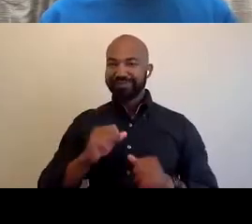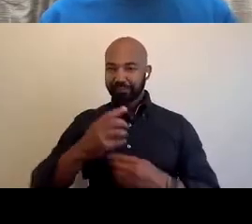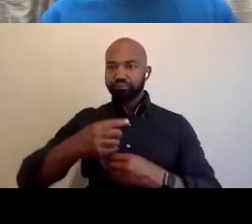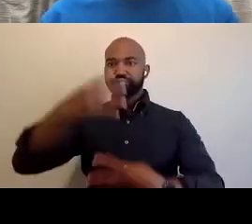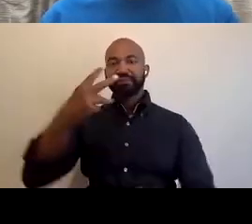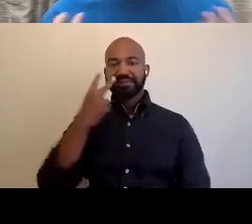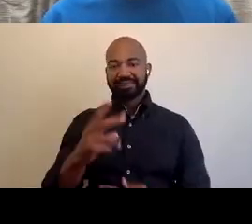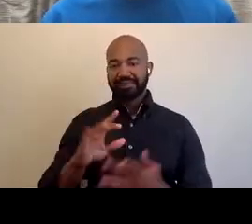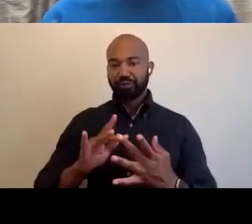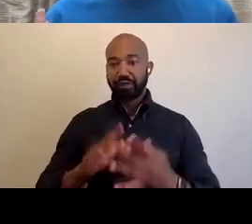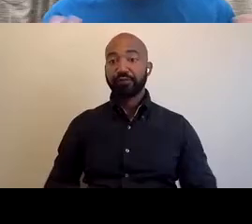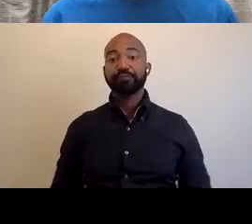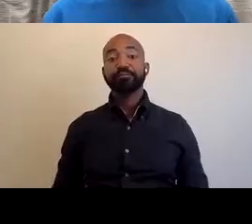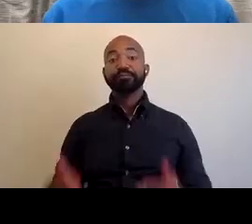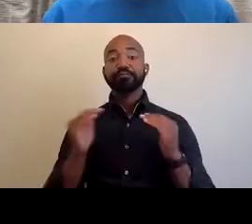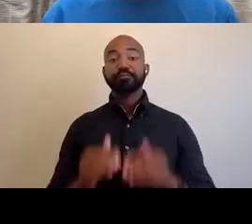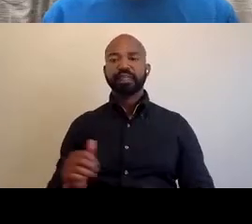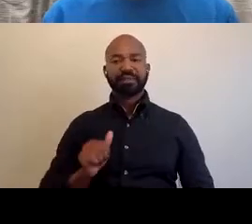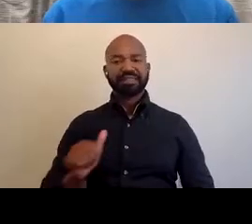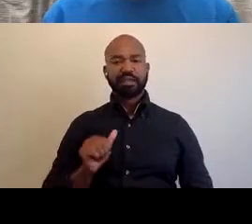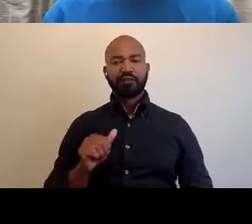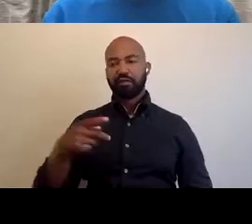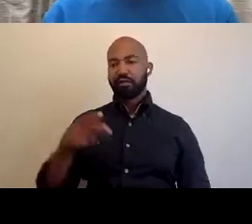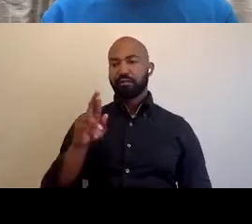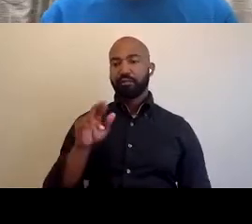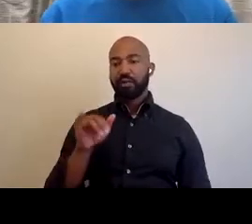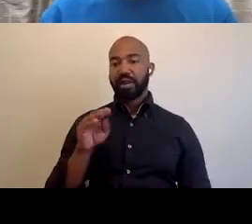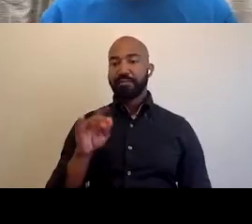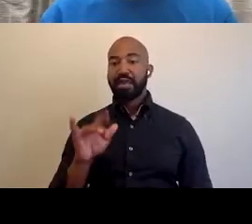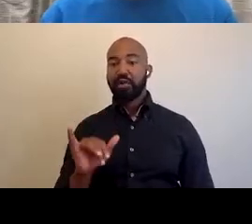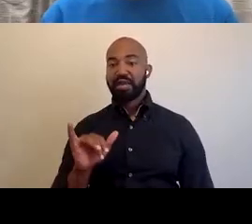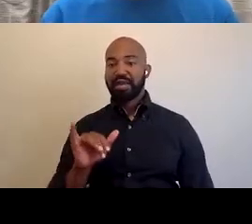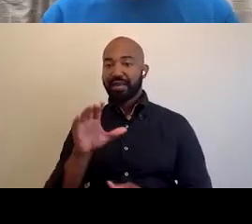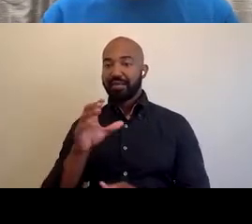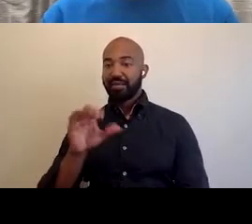I can't help but talk about health maintenance, and that's always something to consider in HRT.